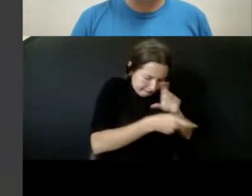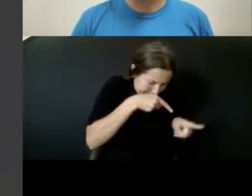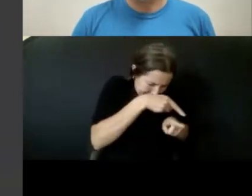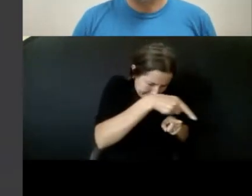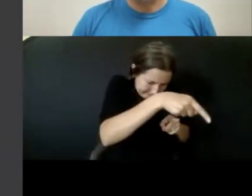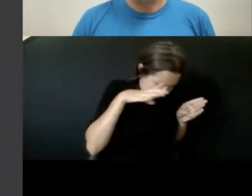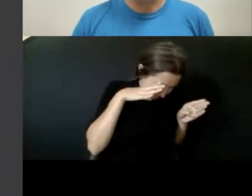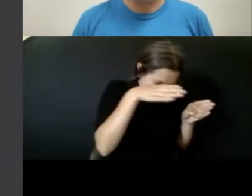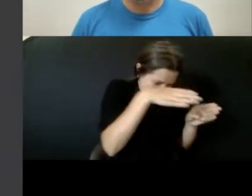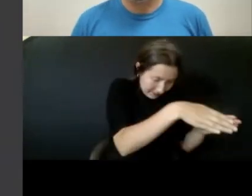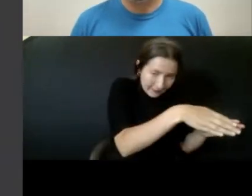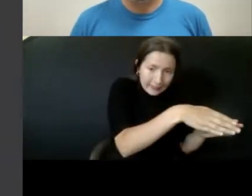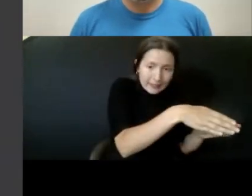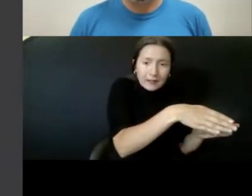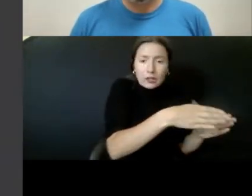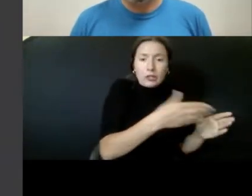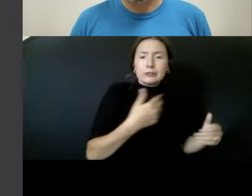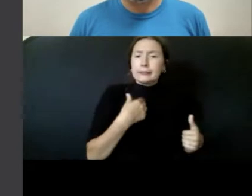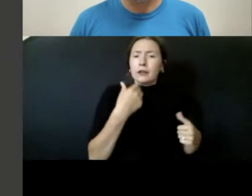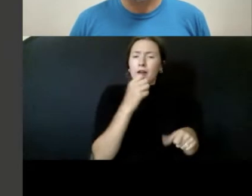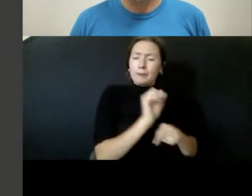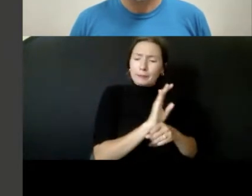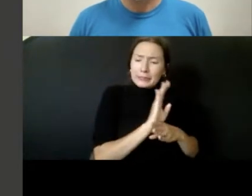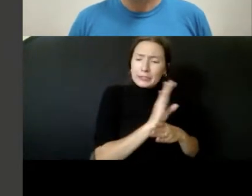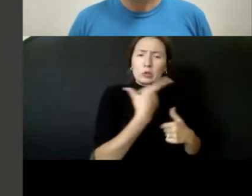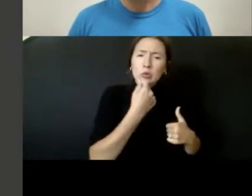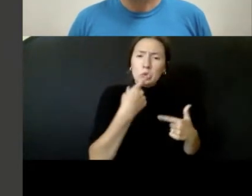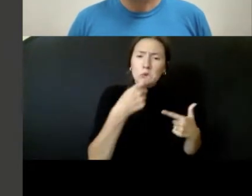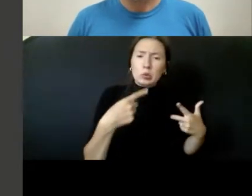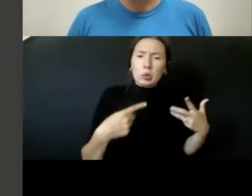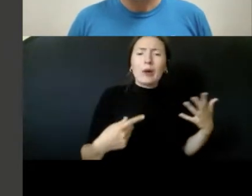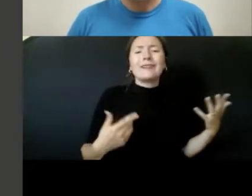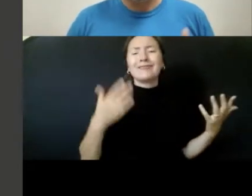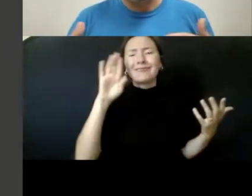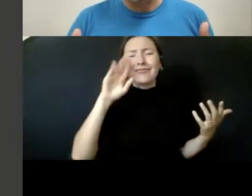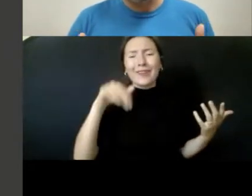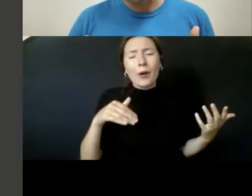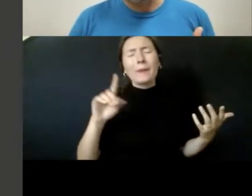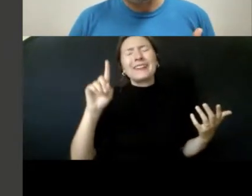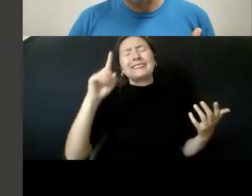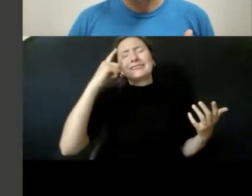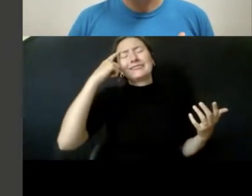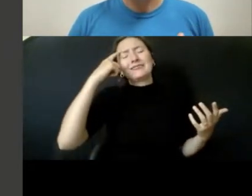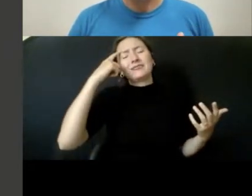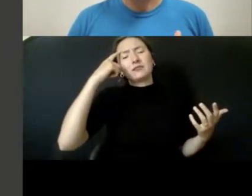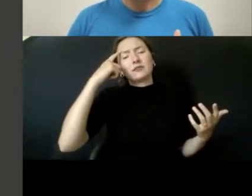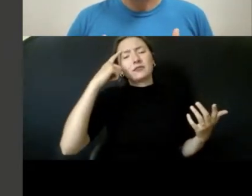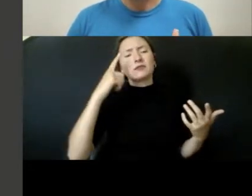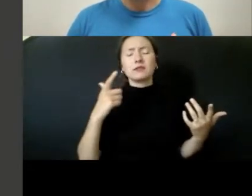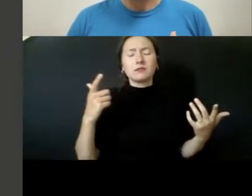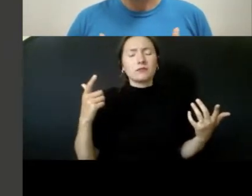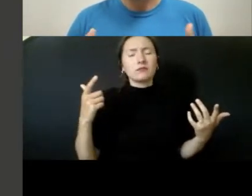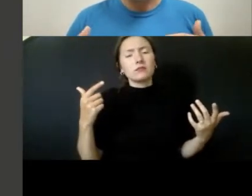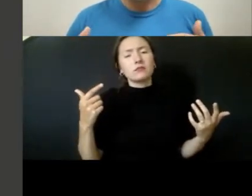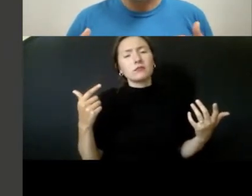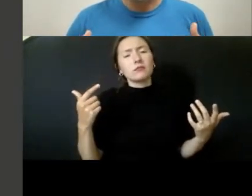but let's level up a little bit and be considering you know considering everybody and as i mentioned